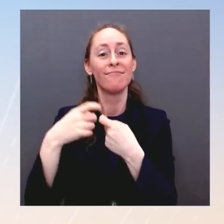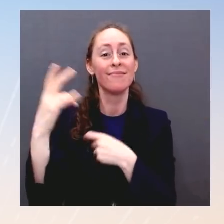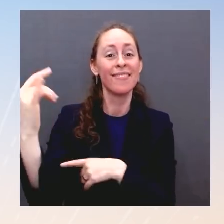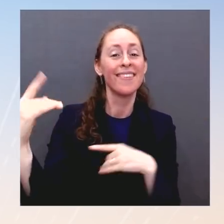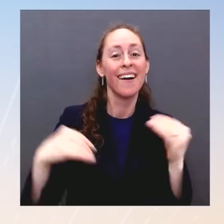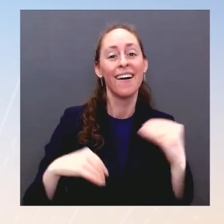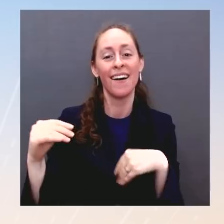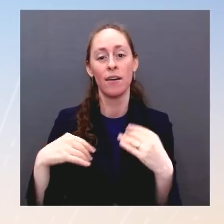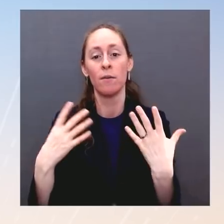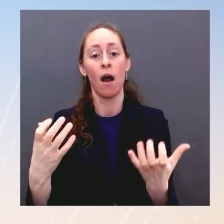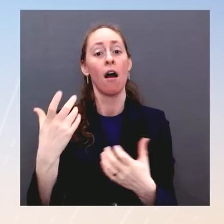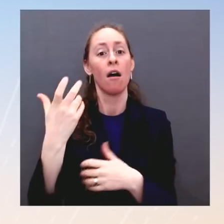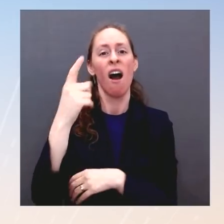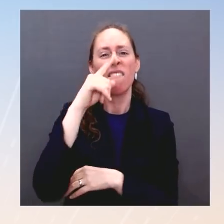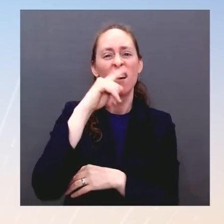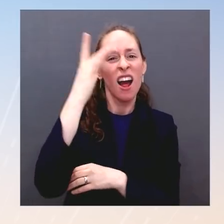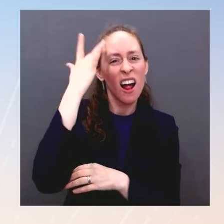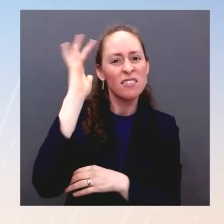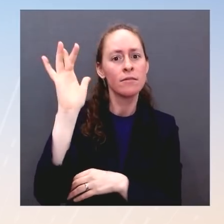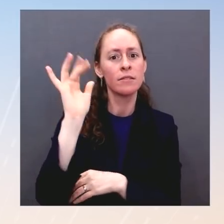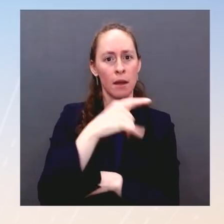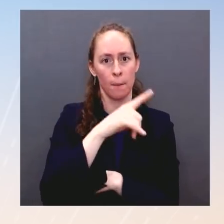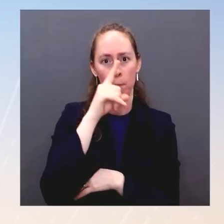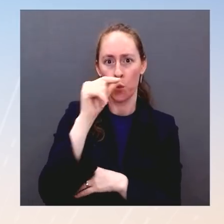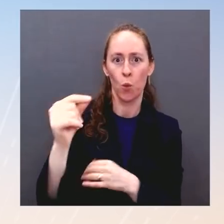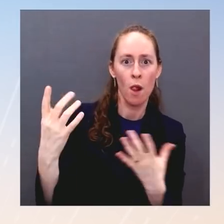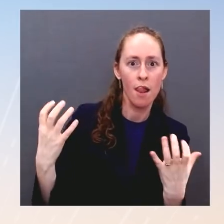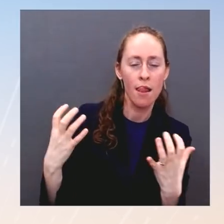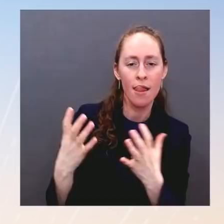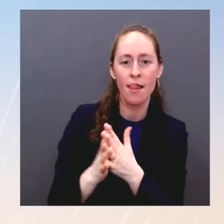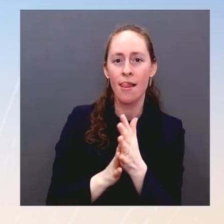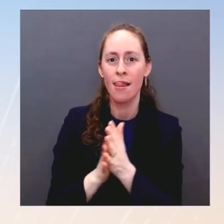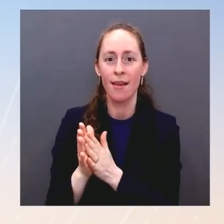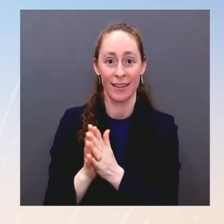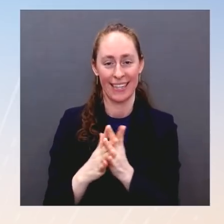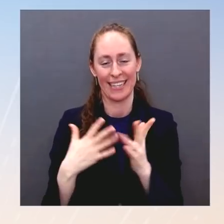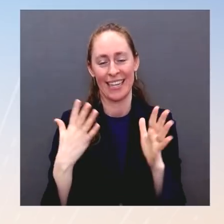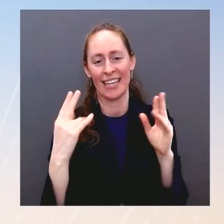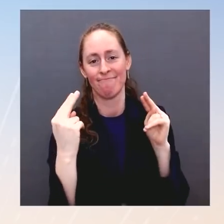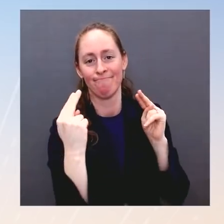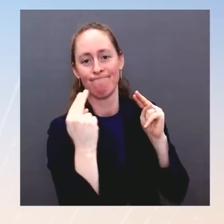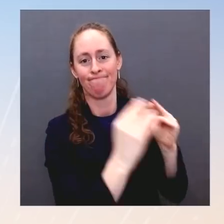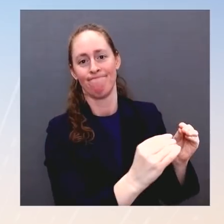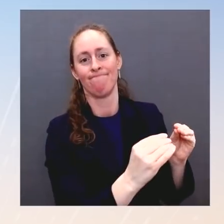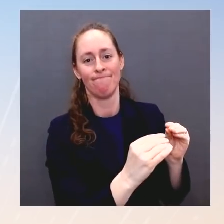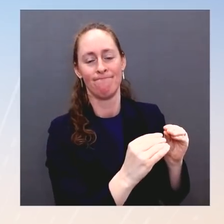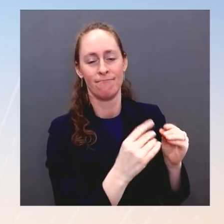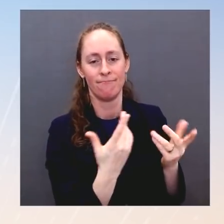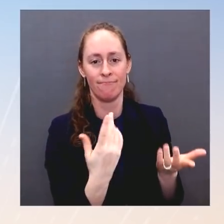to innovate his economy moving forward. There's also -- of course, Europeans are also looking at --